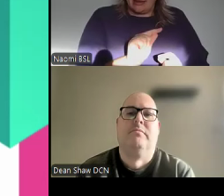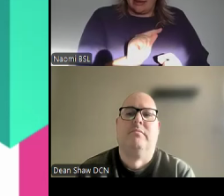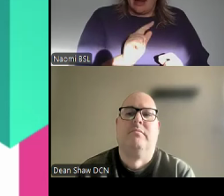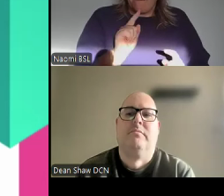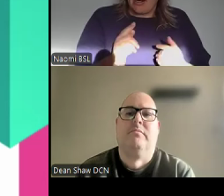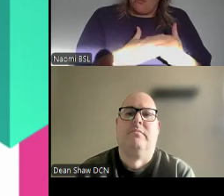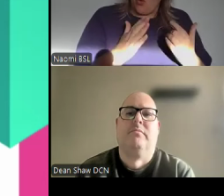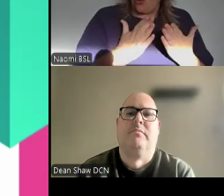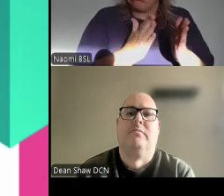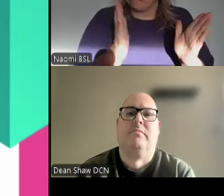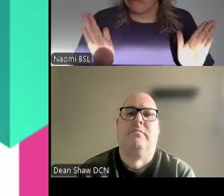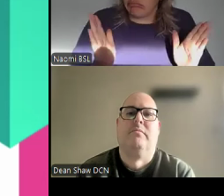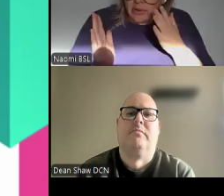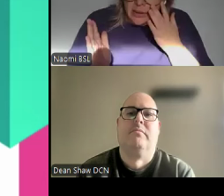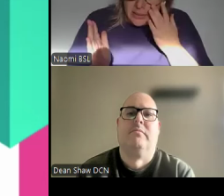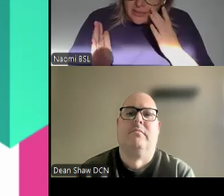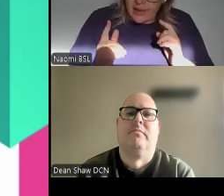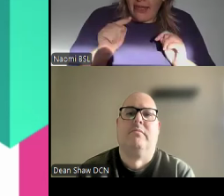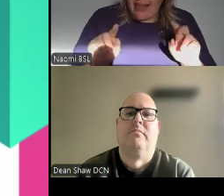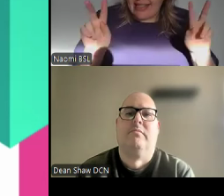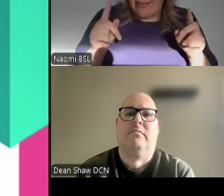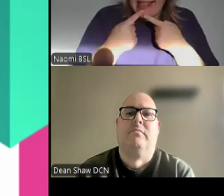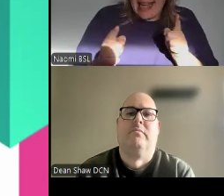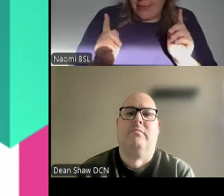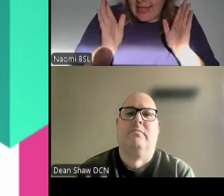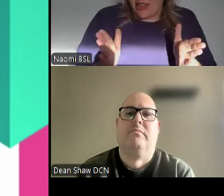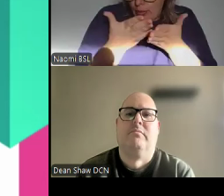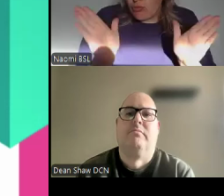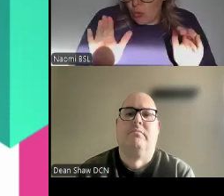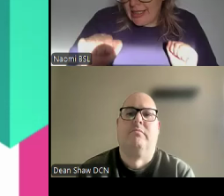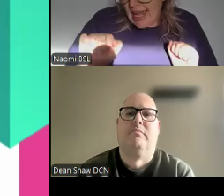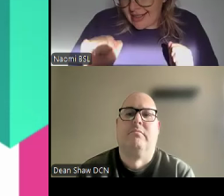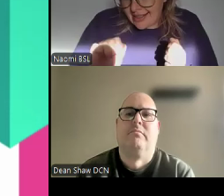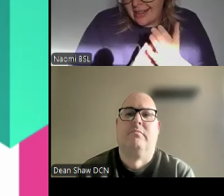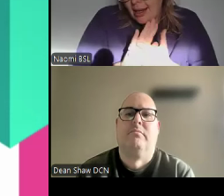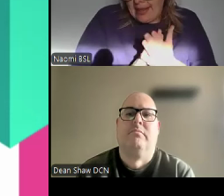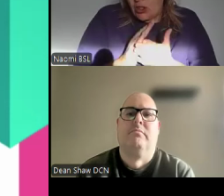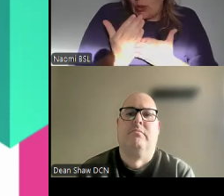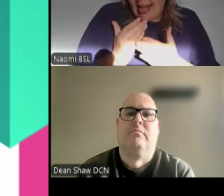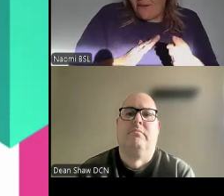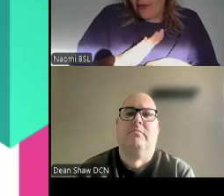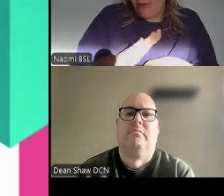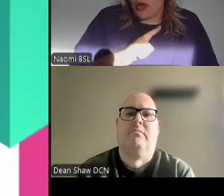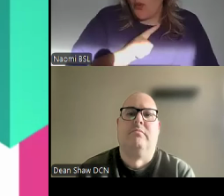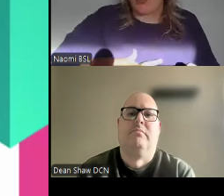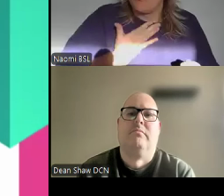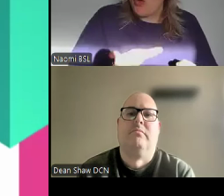I agree, in the statement, it needs to be quite broad ranging so that you're future-proofed, because you really don't want to be going back to your list,